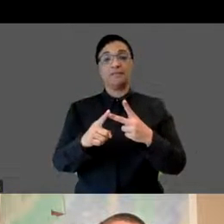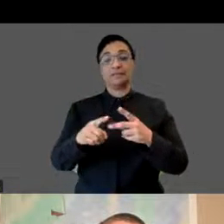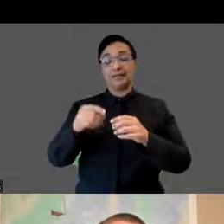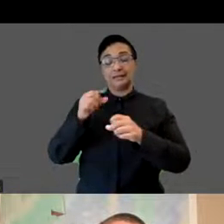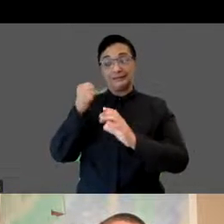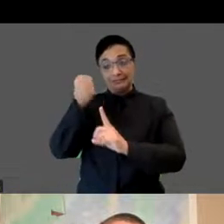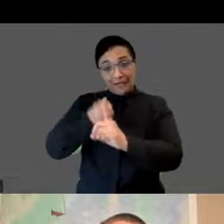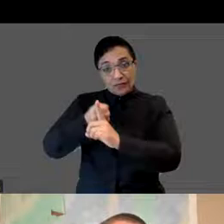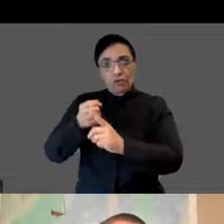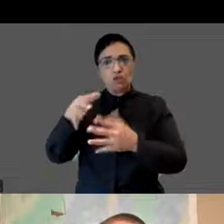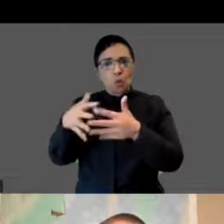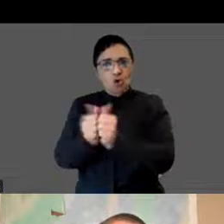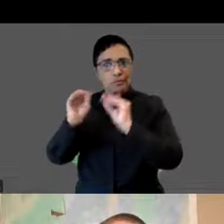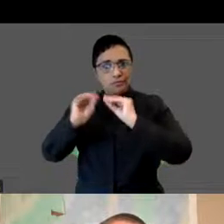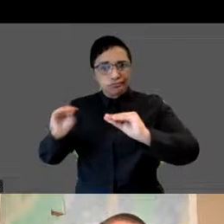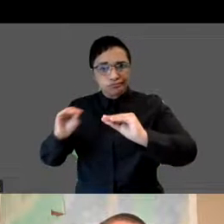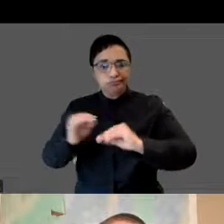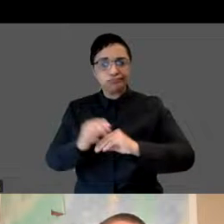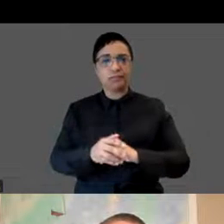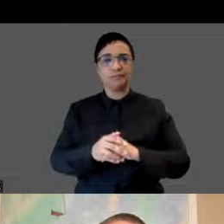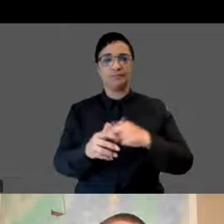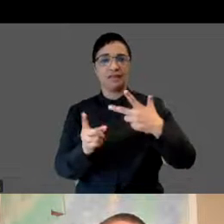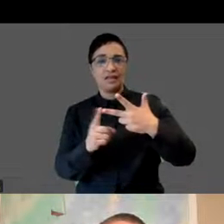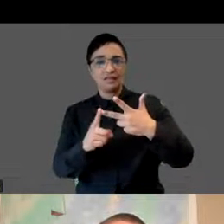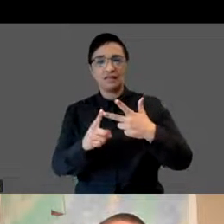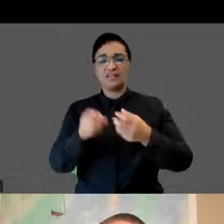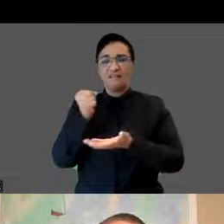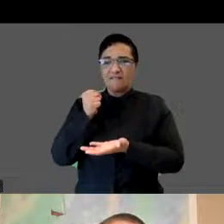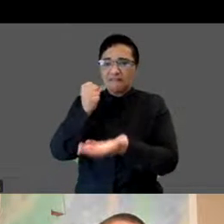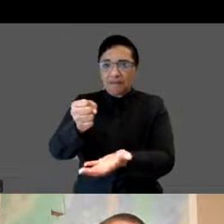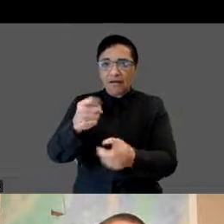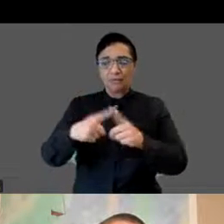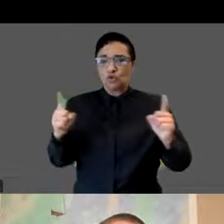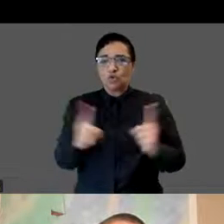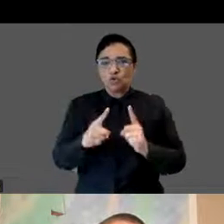Funding. A short informative video that can be used for teaching purposes.